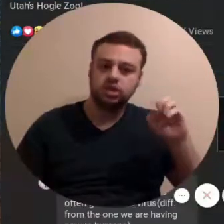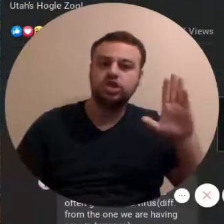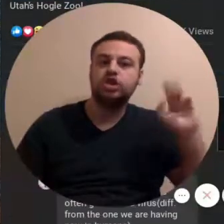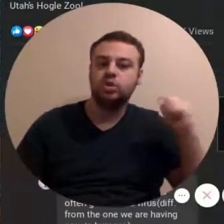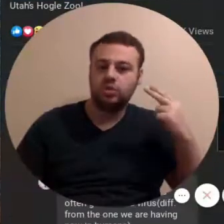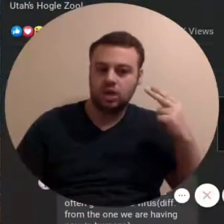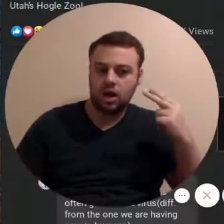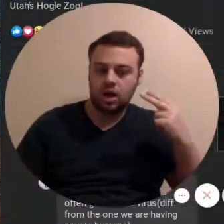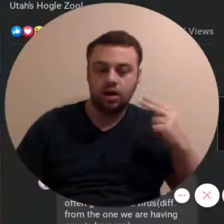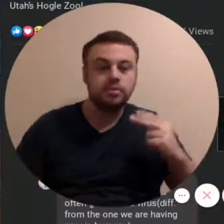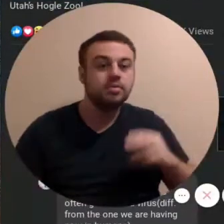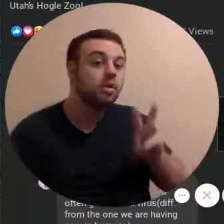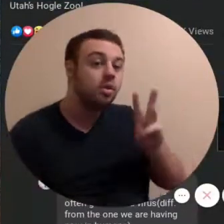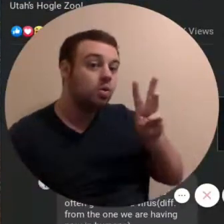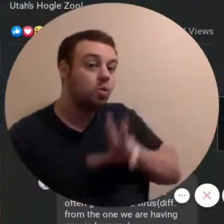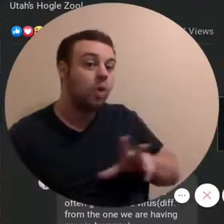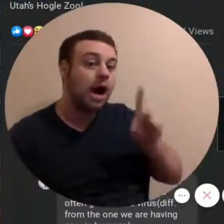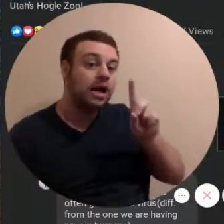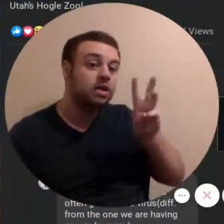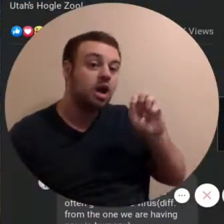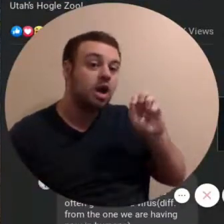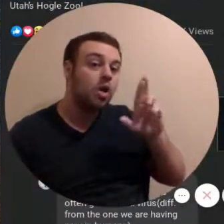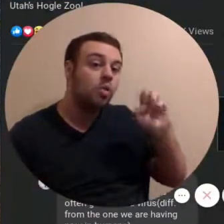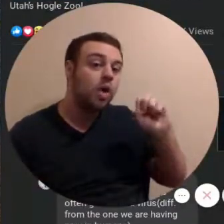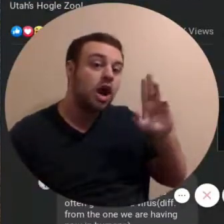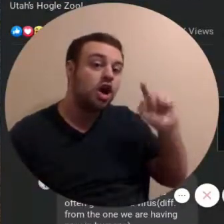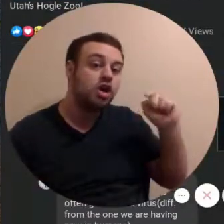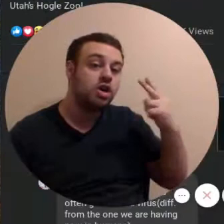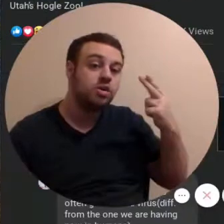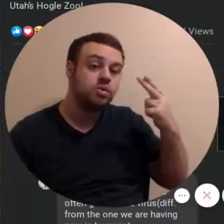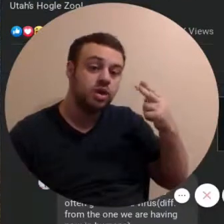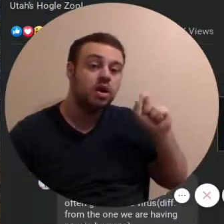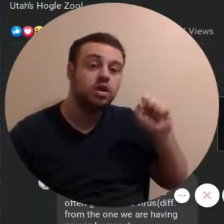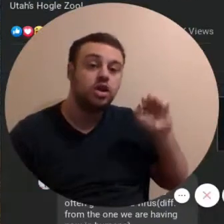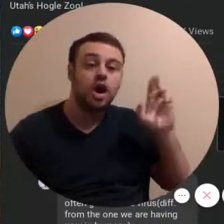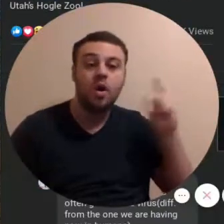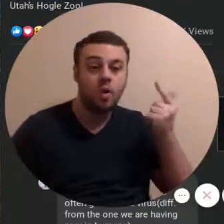information about this incredible organization. It fills such a vital need